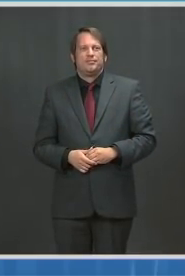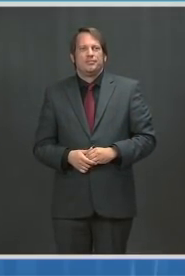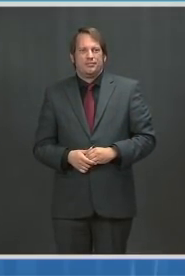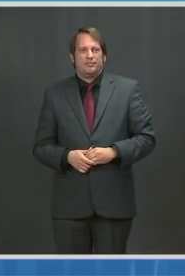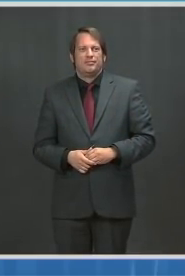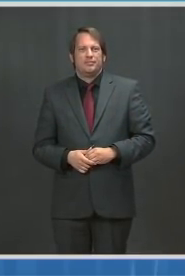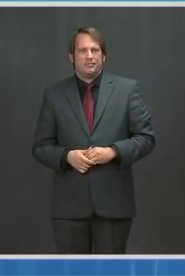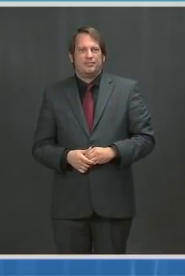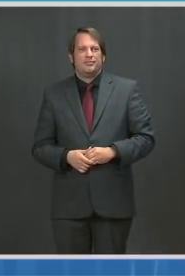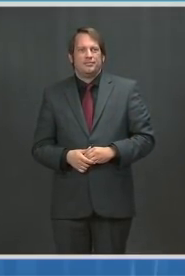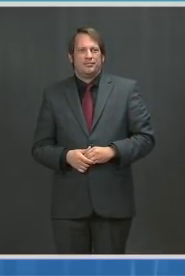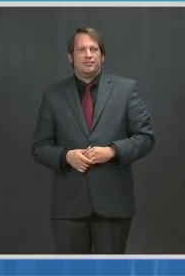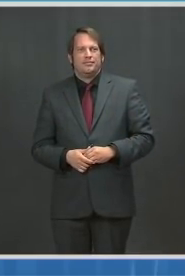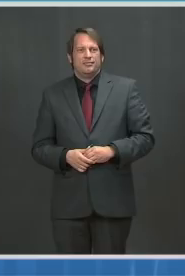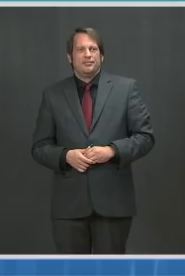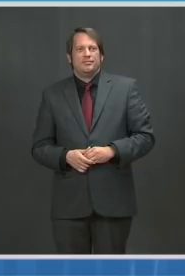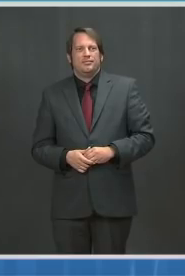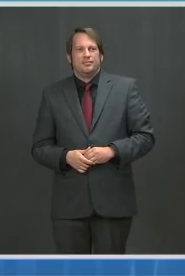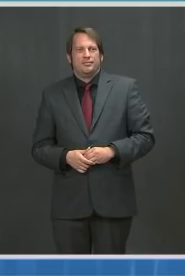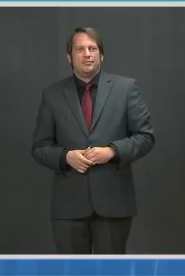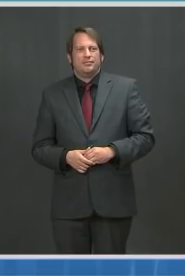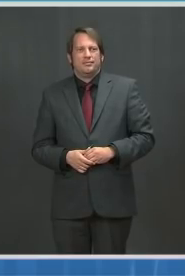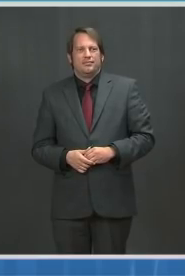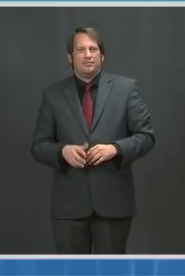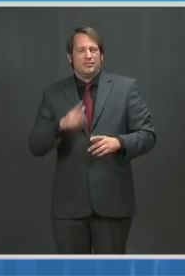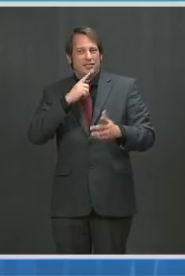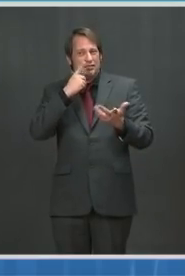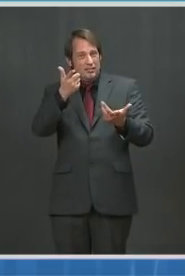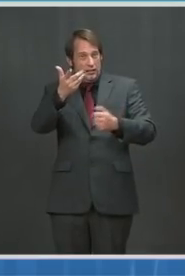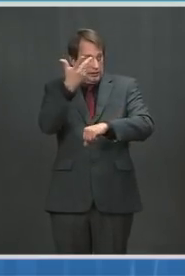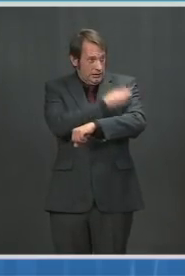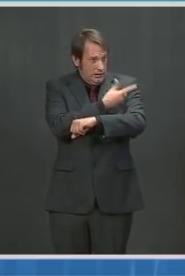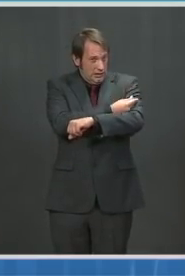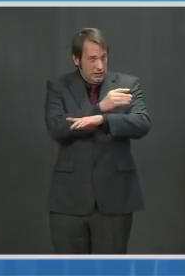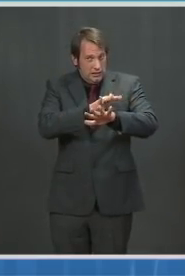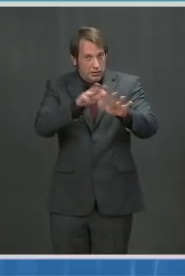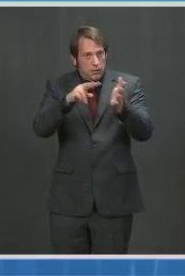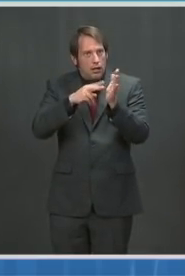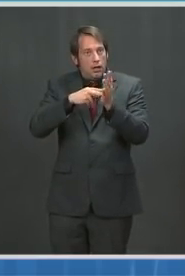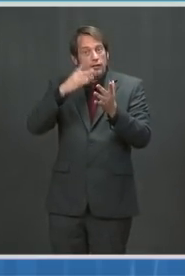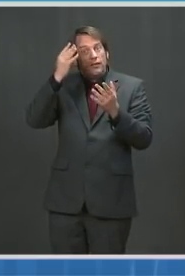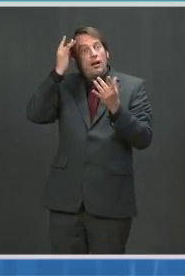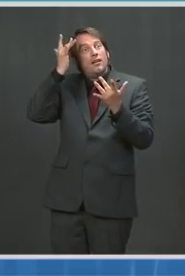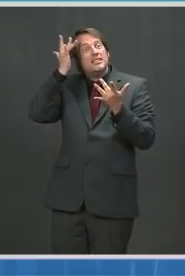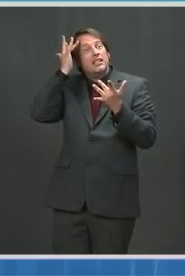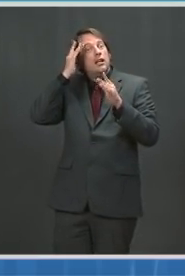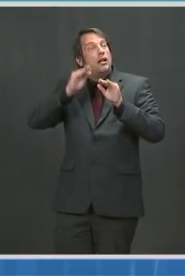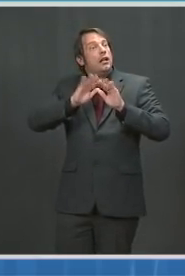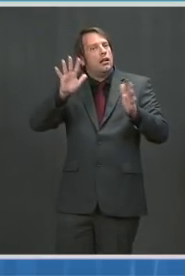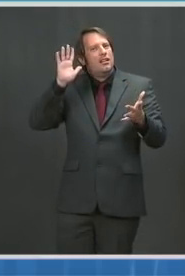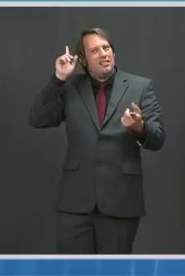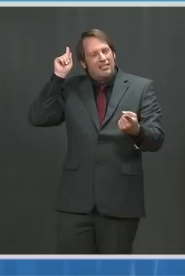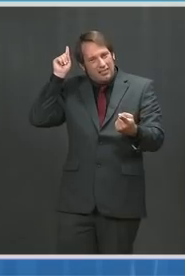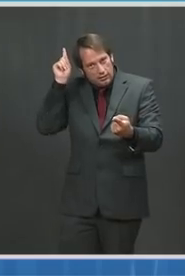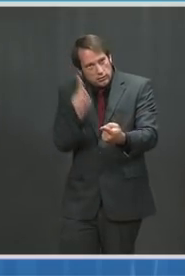and really less disease circulating. Sixty-five thousand cases -- that's sixty-five thousand opportunities